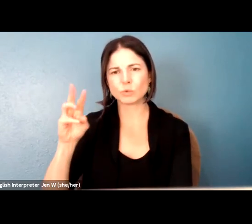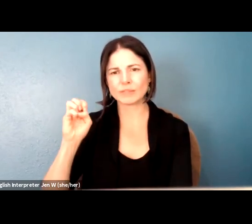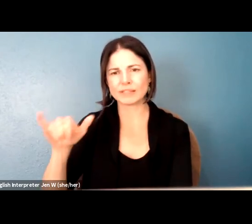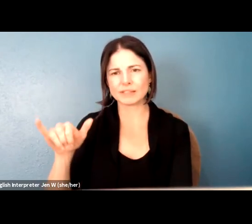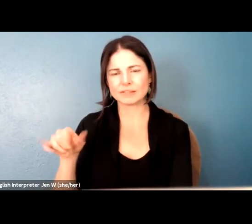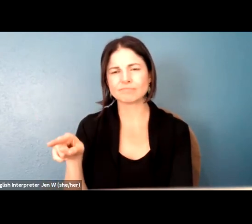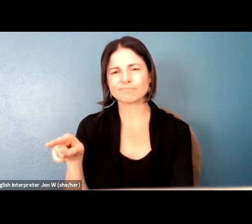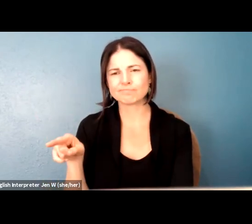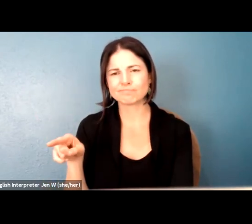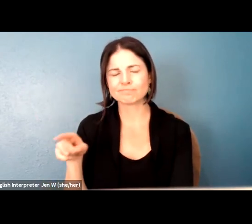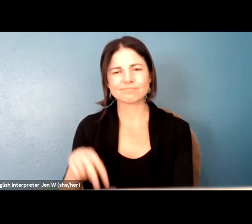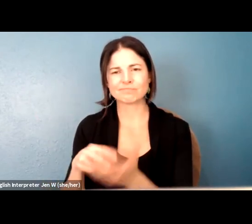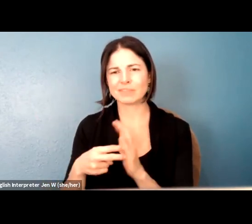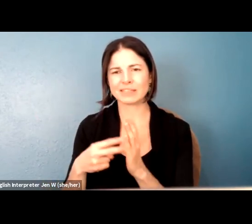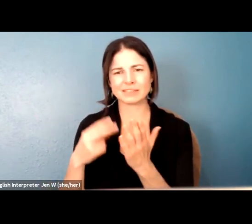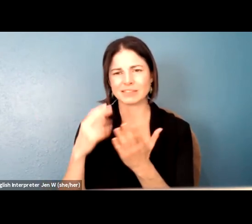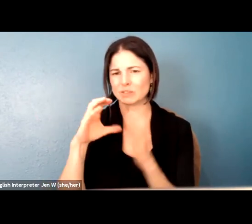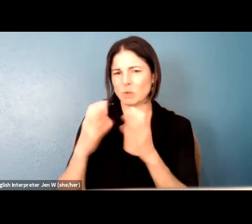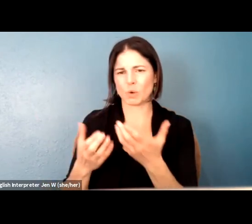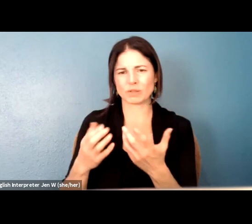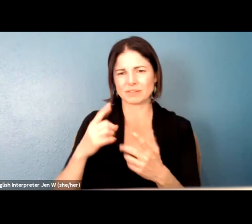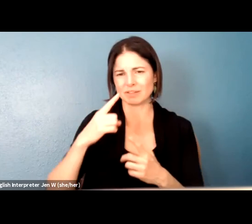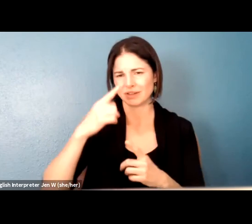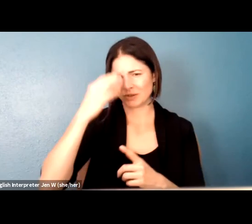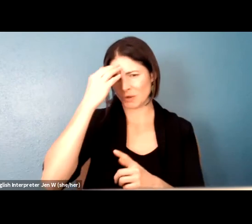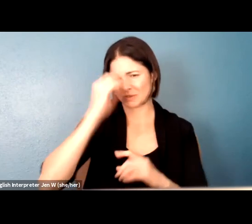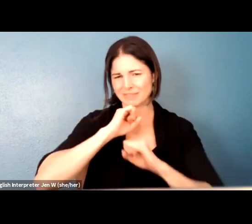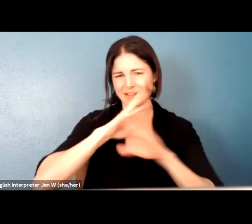this course doesn't know who I am, does not want to know and is